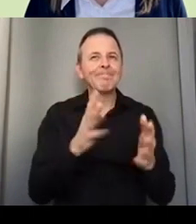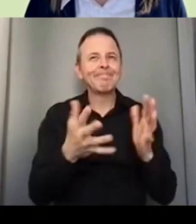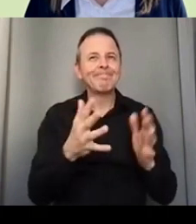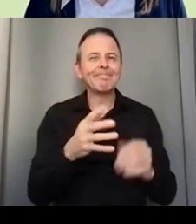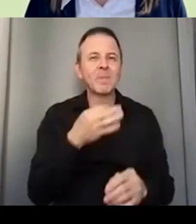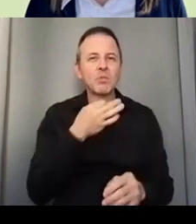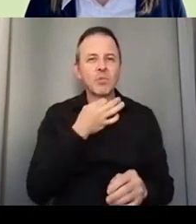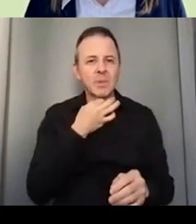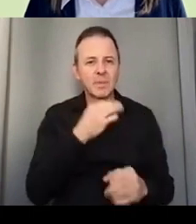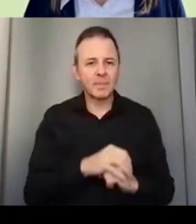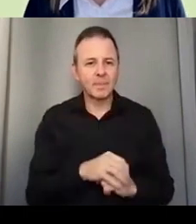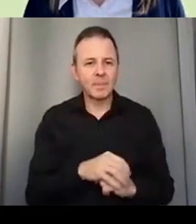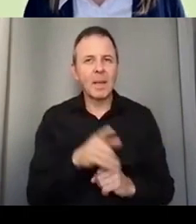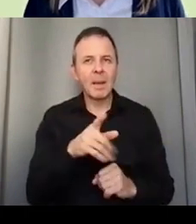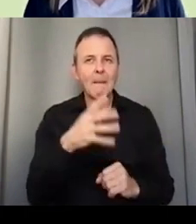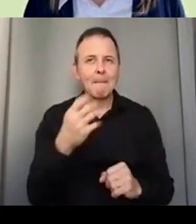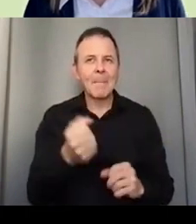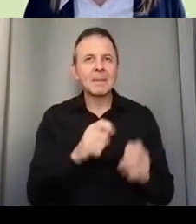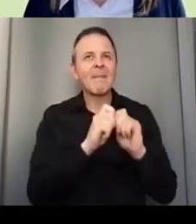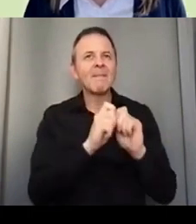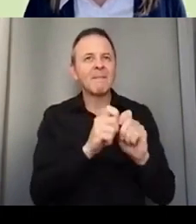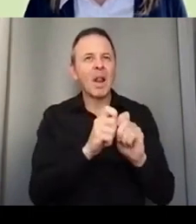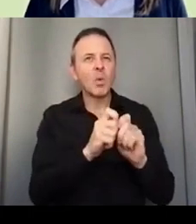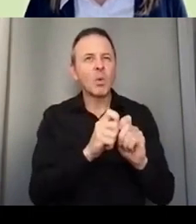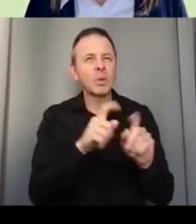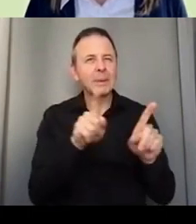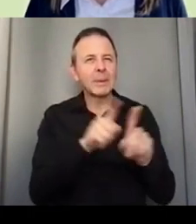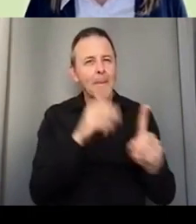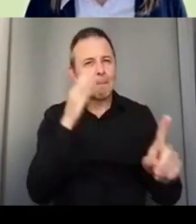yeah they must have values that align with family they must support